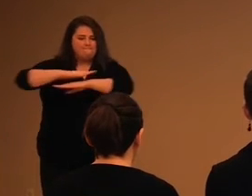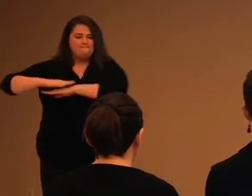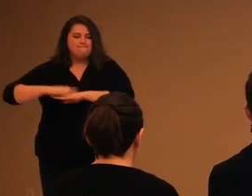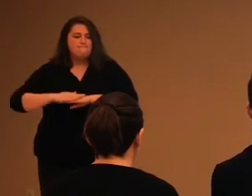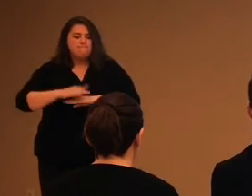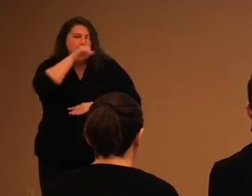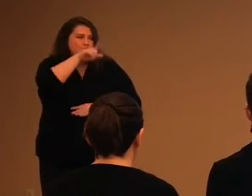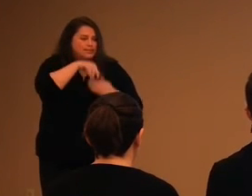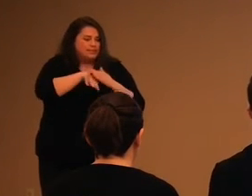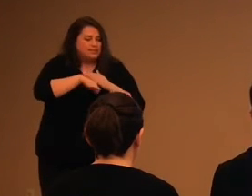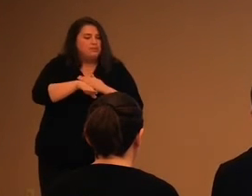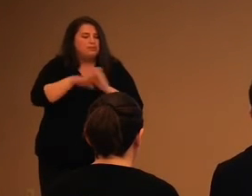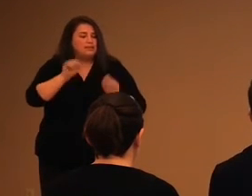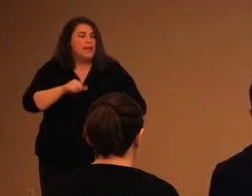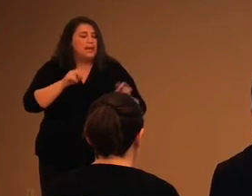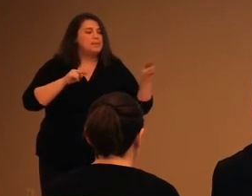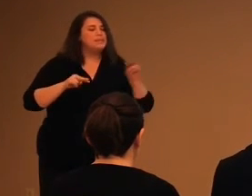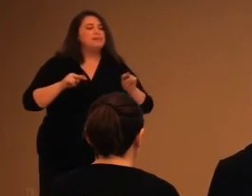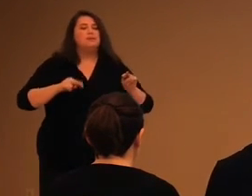everything was within reach on our electronic monitors